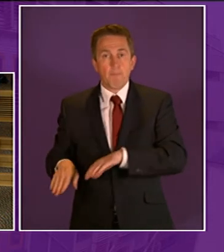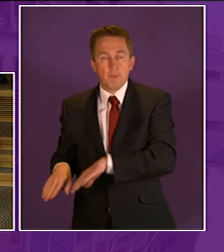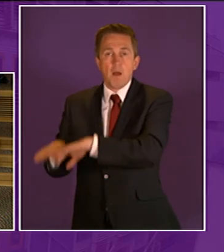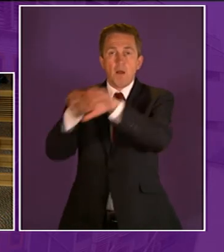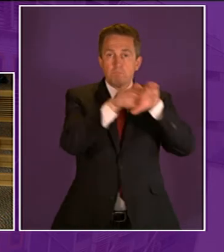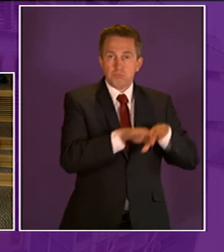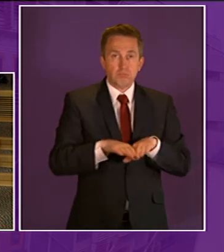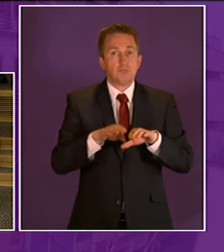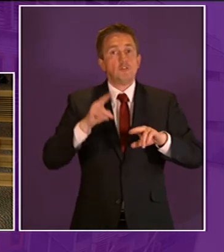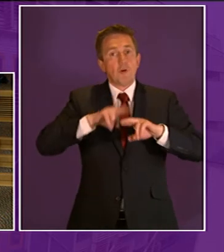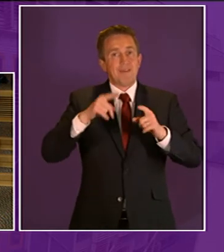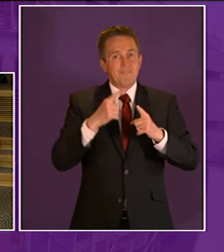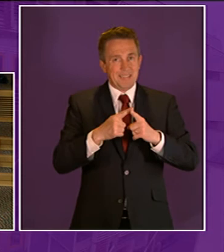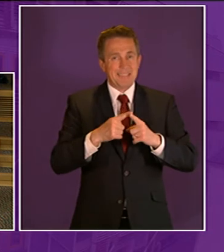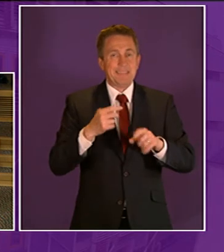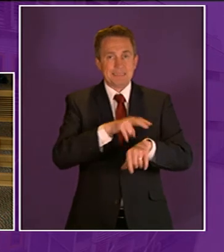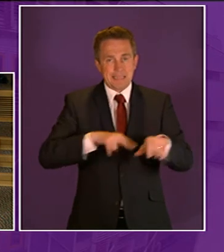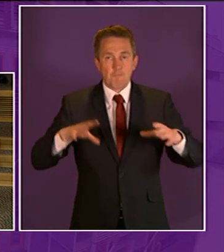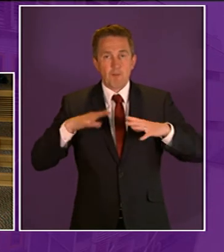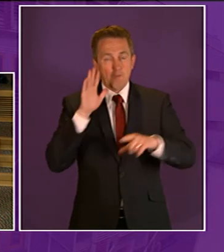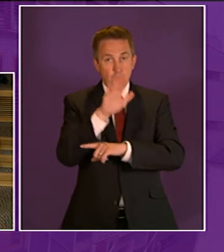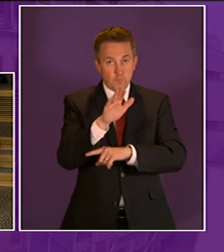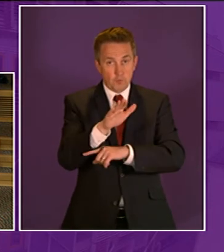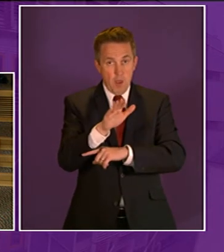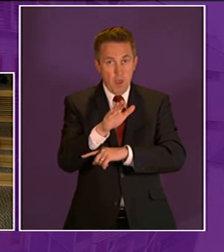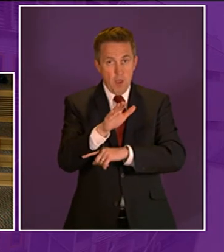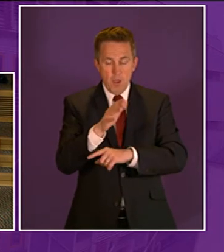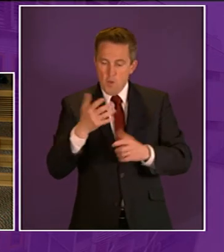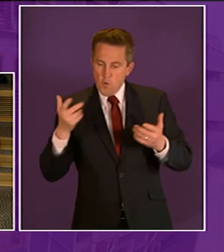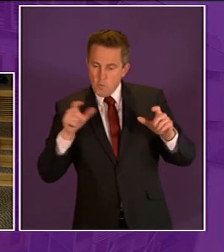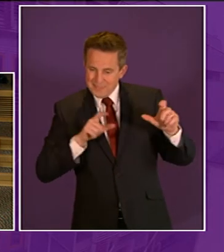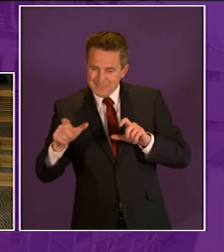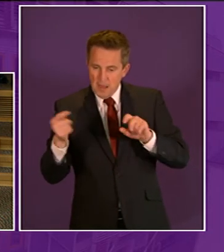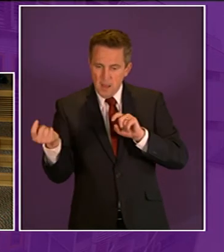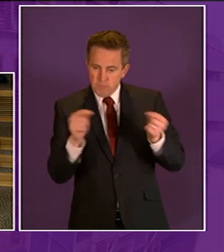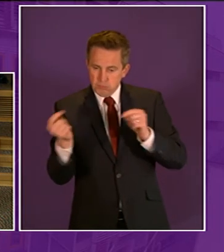a further education workforce for the future, the nature of that harmonisation is disputed.